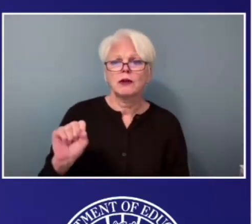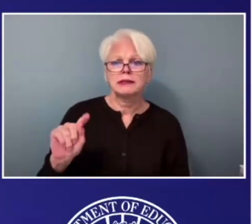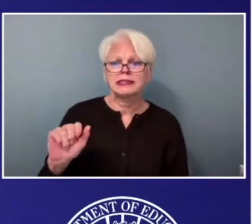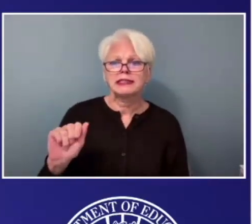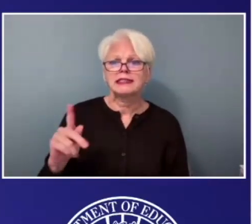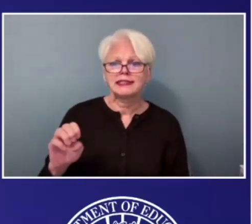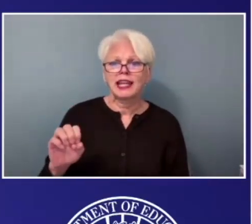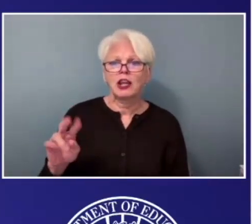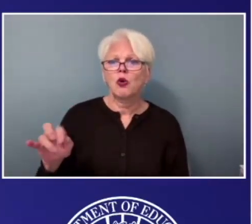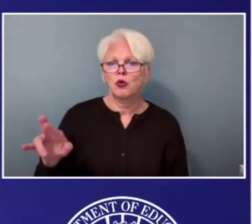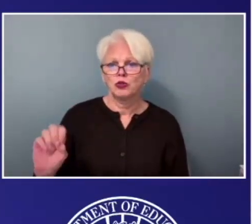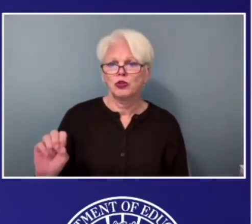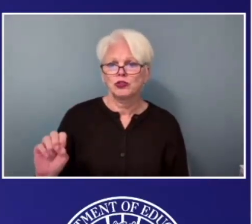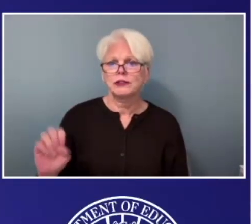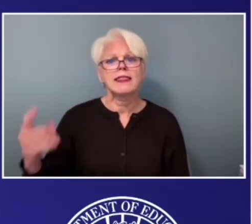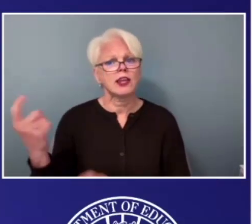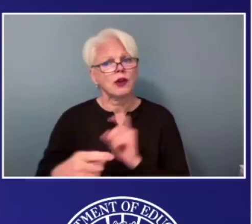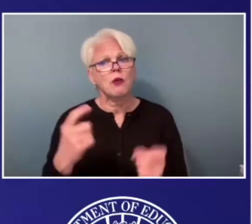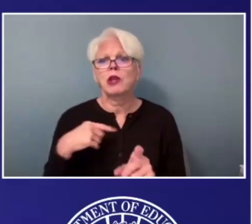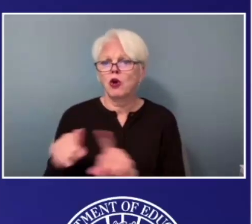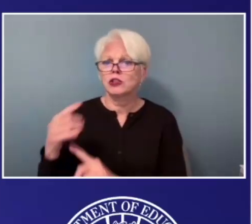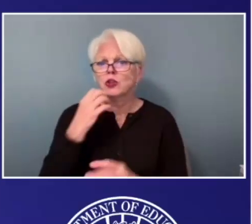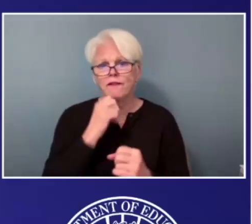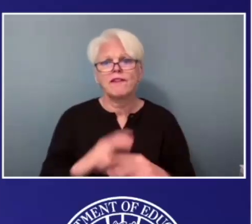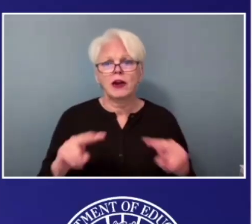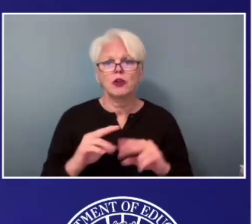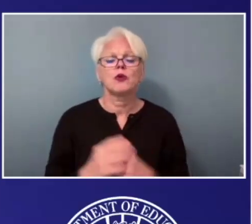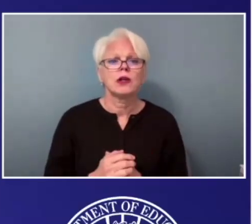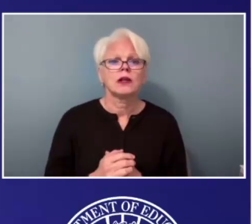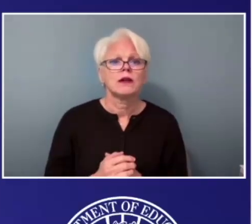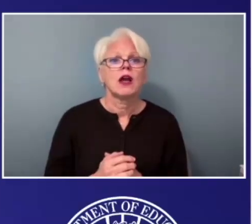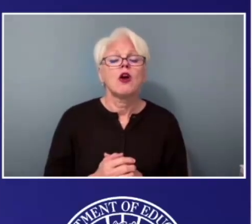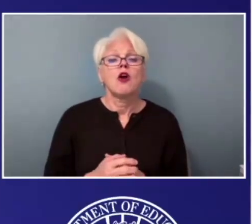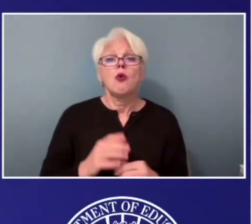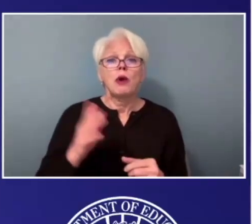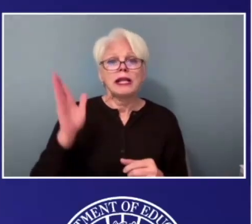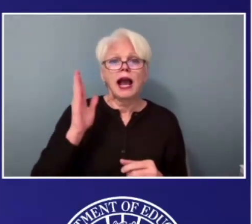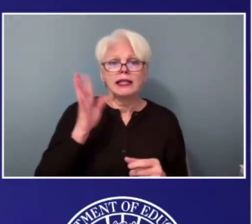value. When I spoke to you in October, I explained why we named this committee